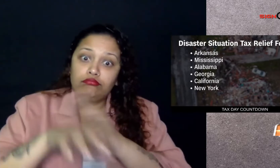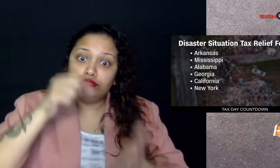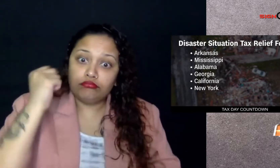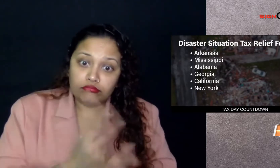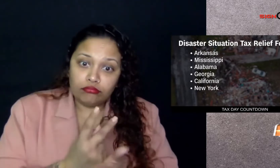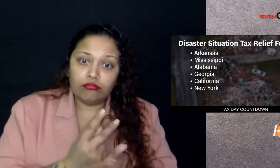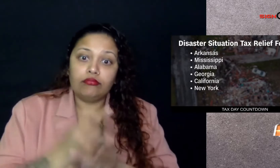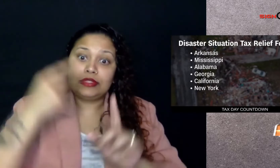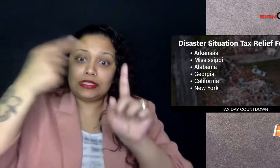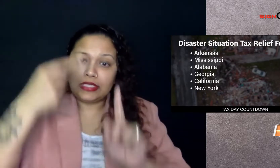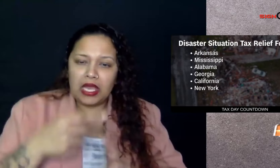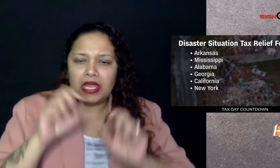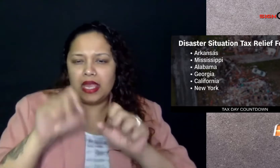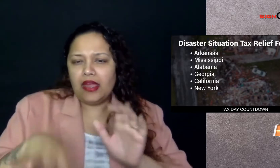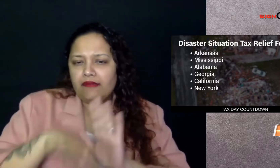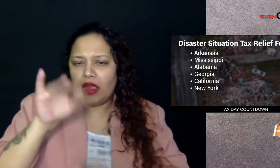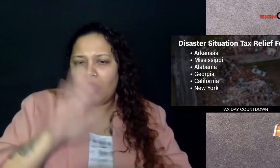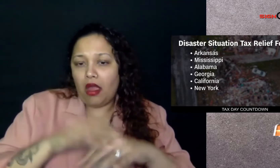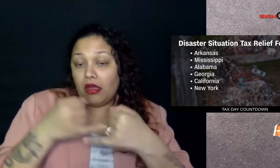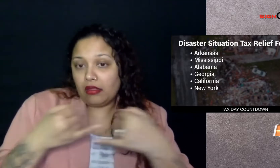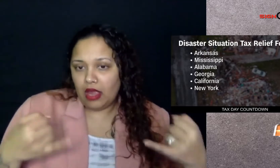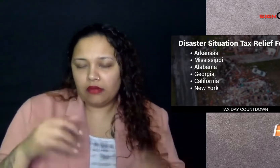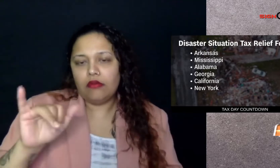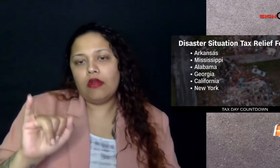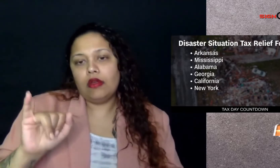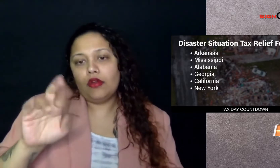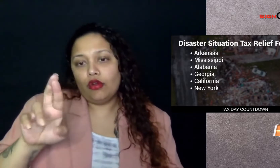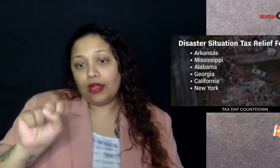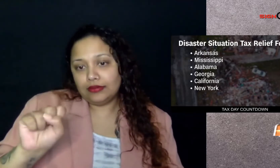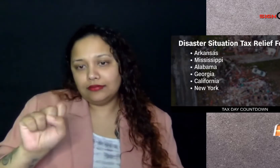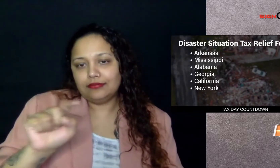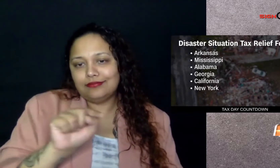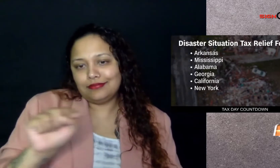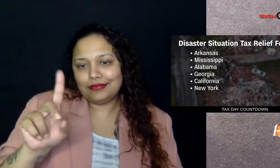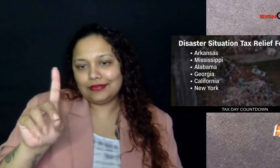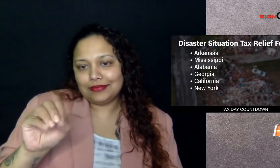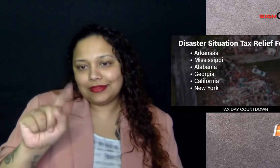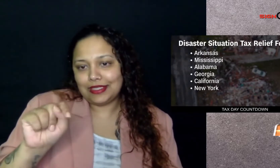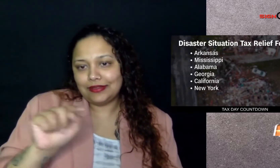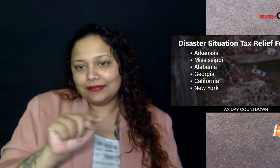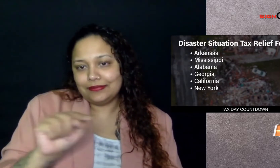Full eligibility details can be found. at irs.gov